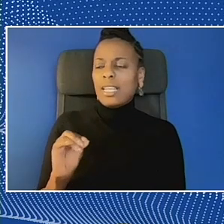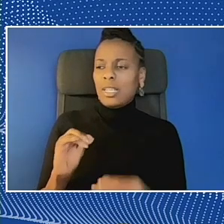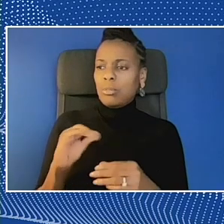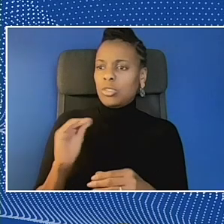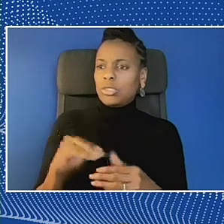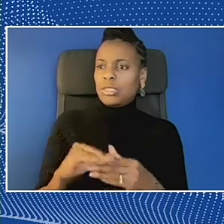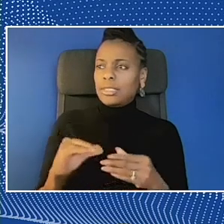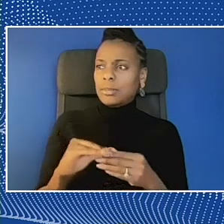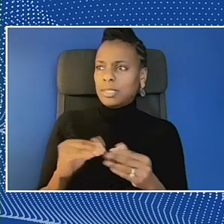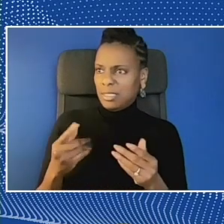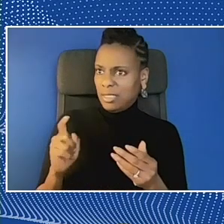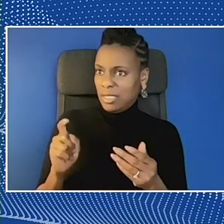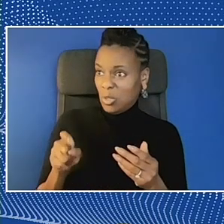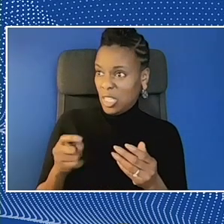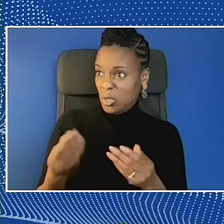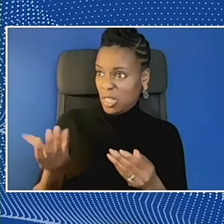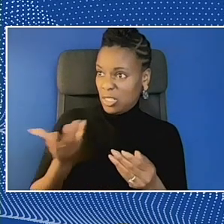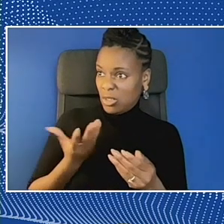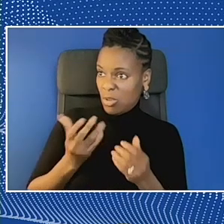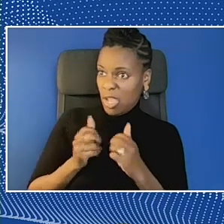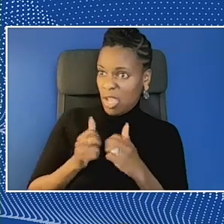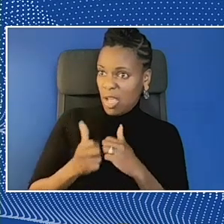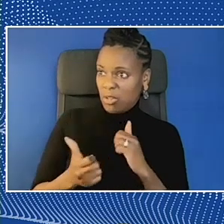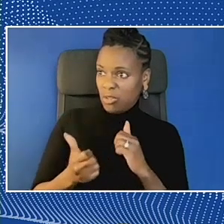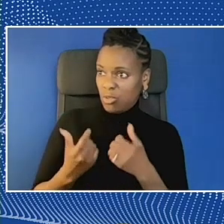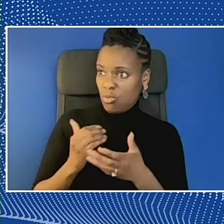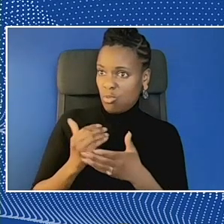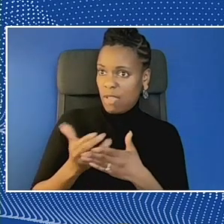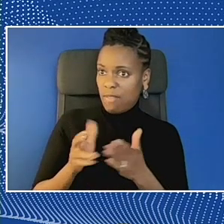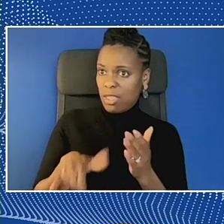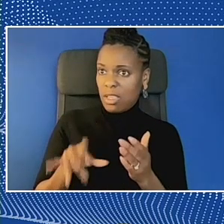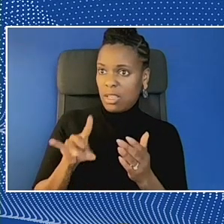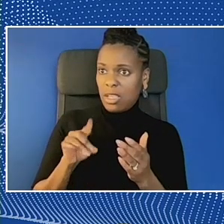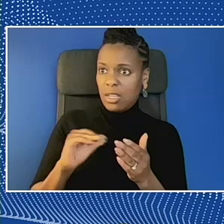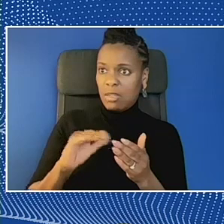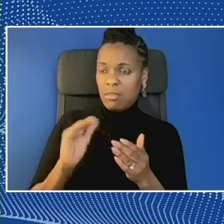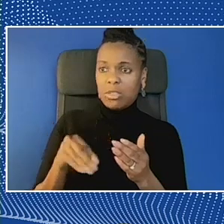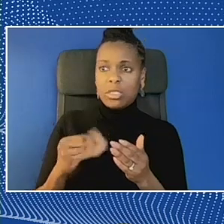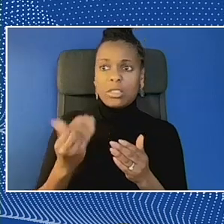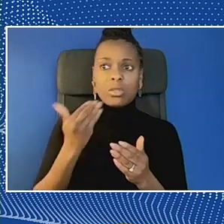reach the 80% so that we can know whether that is going to really get to the